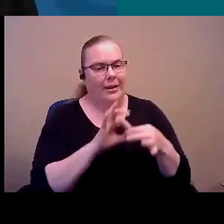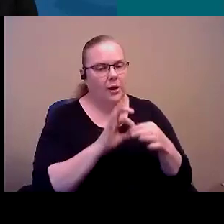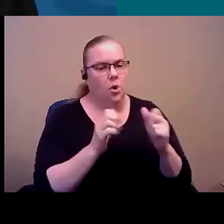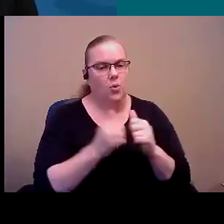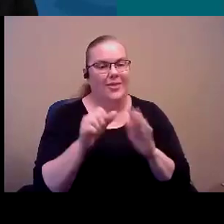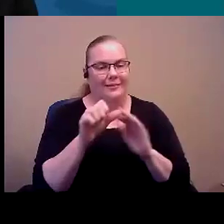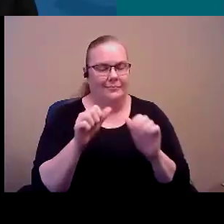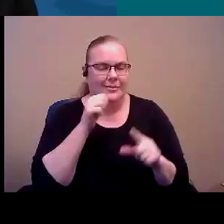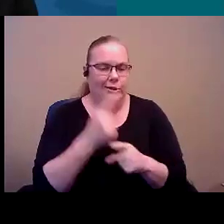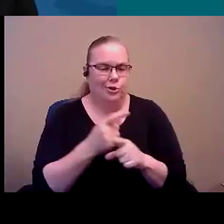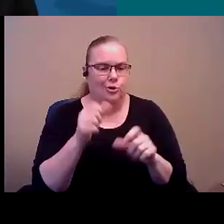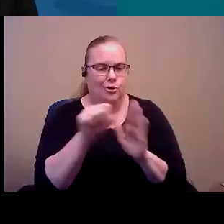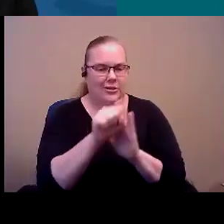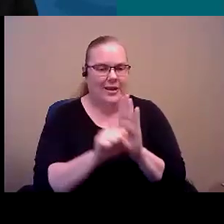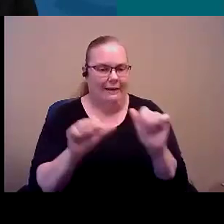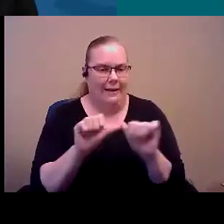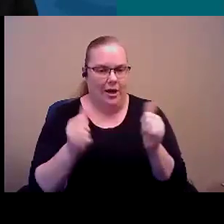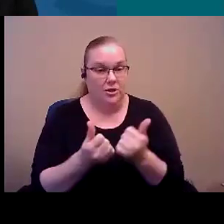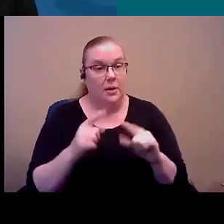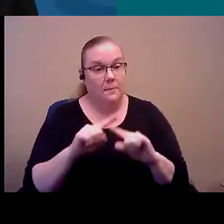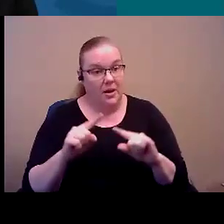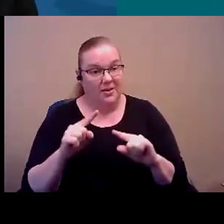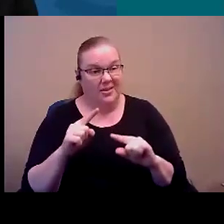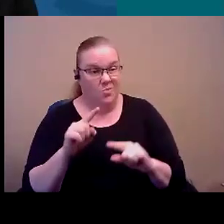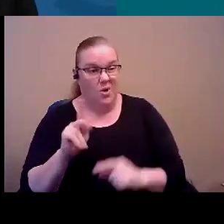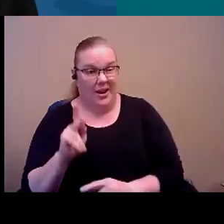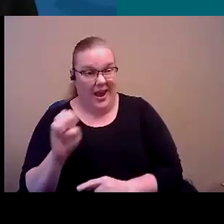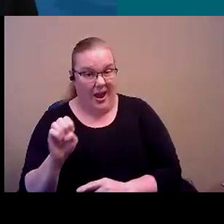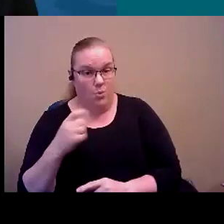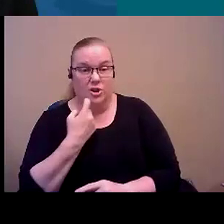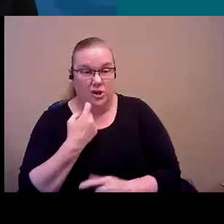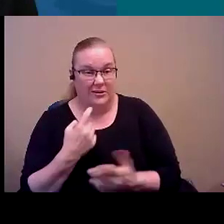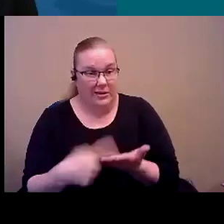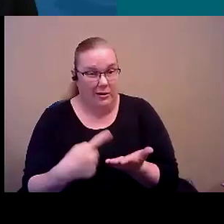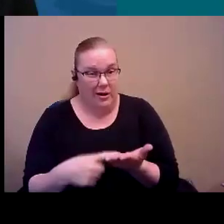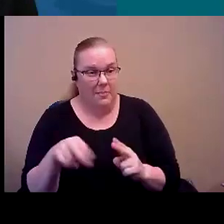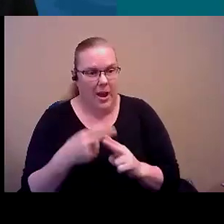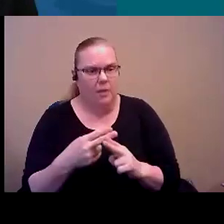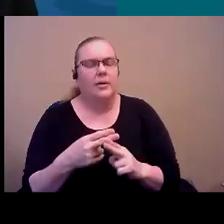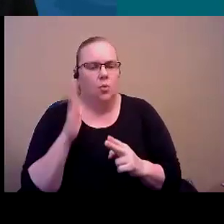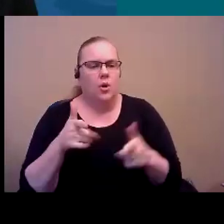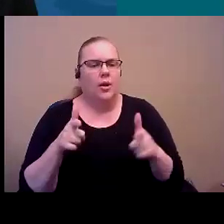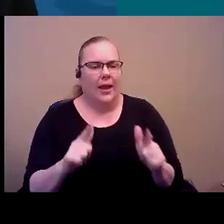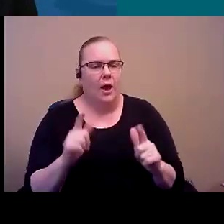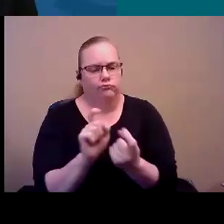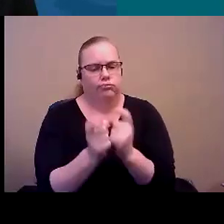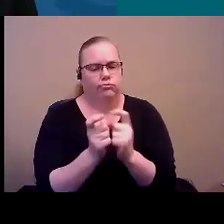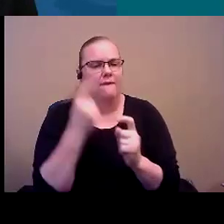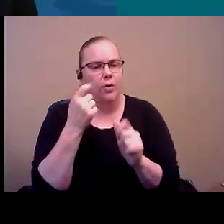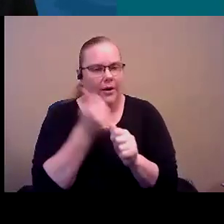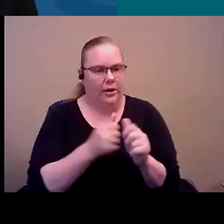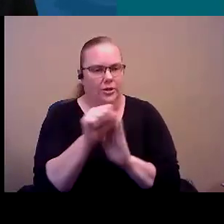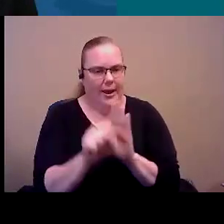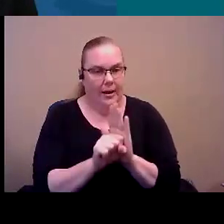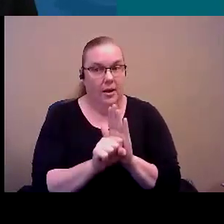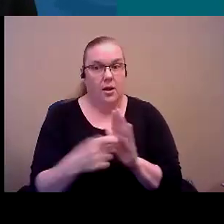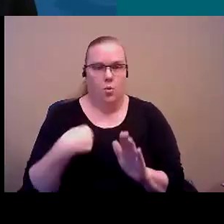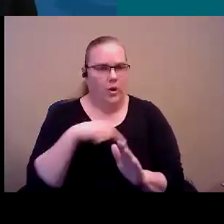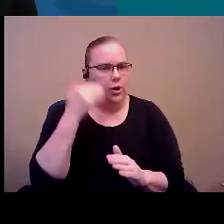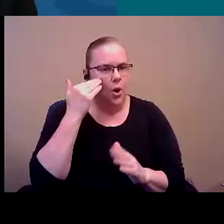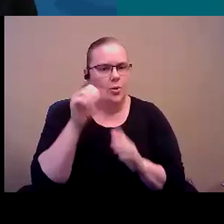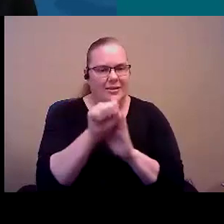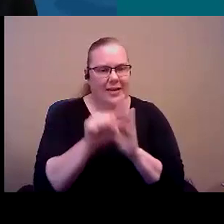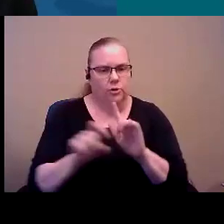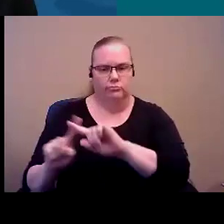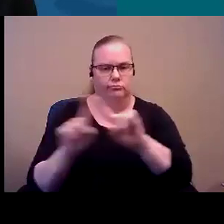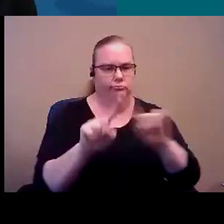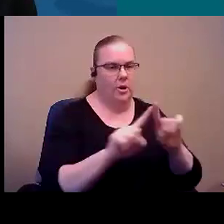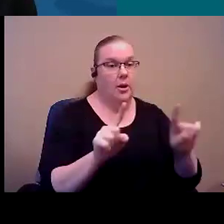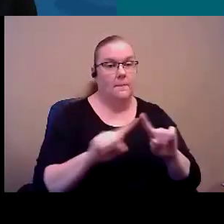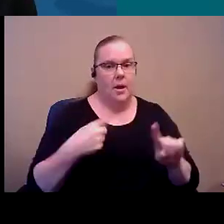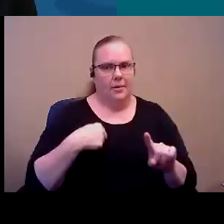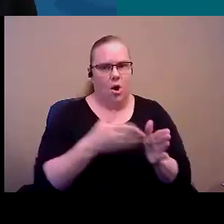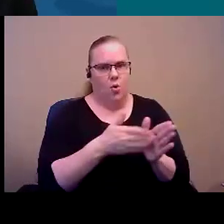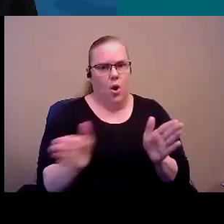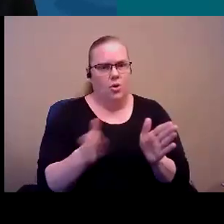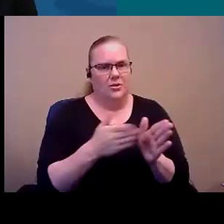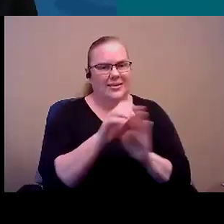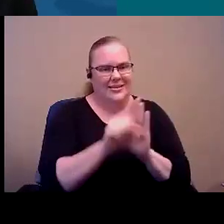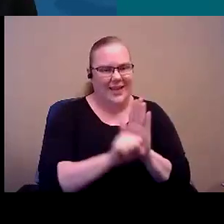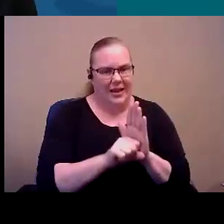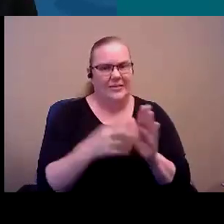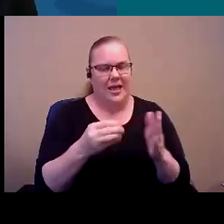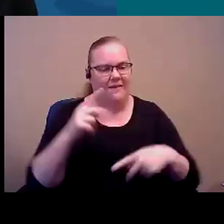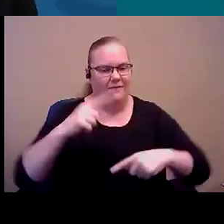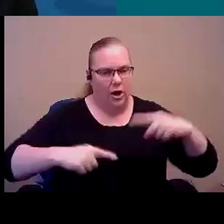The built in features that Kate just discussed will really allow for tailoring within states because we know every states in a different spot. But there are also differences across the states and within the states, across the various systems that support people with disabilities.